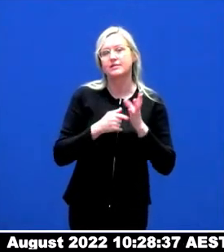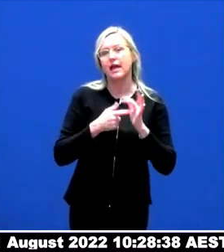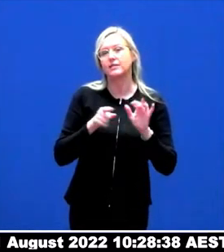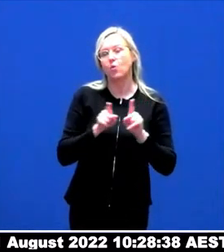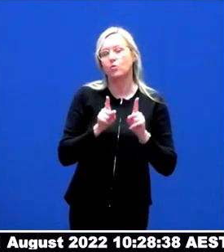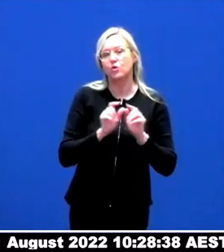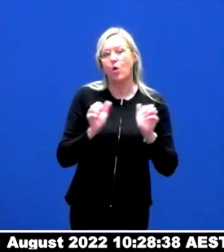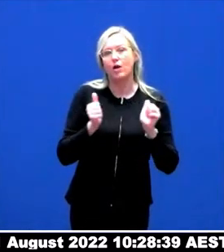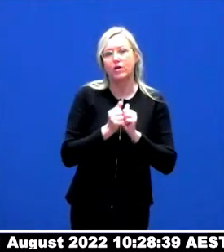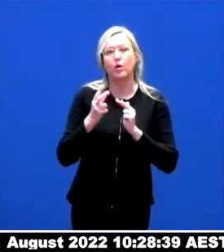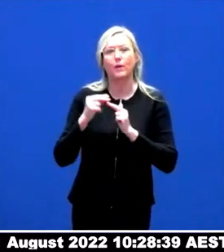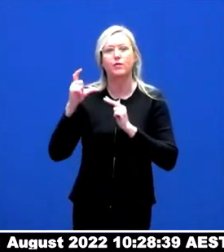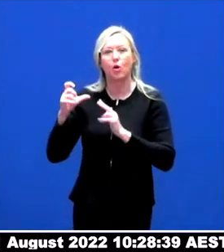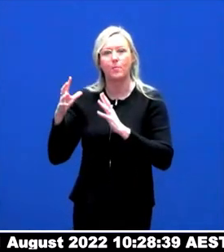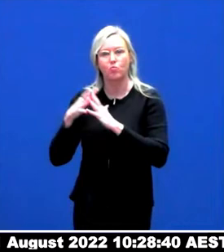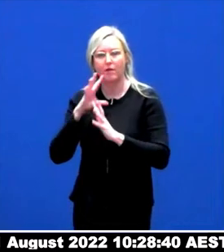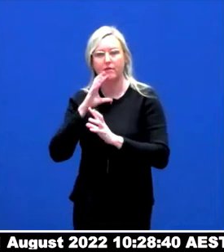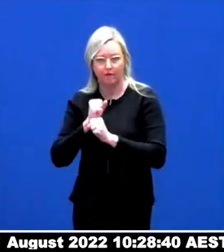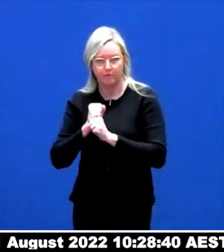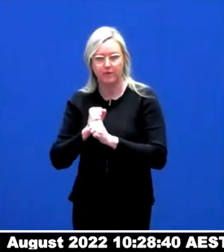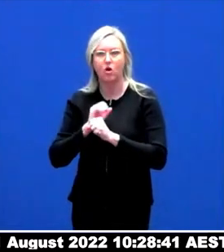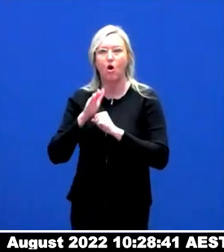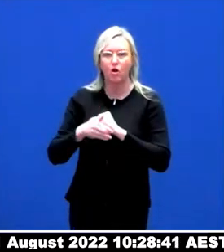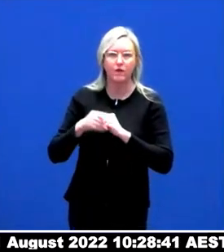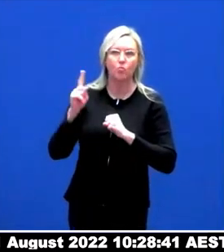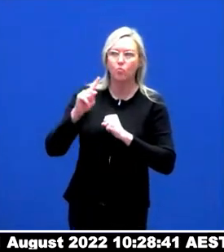with the Commonwealth and that outlines the specific funding that they get.